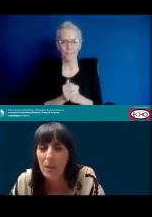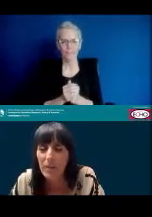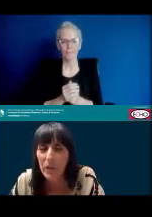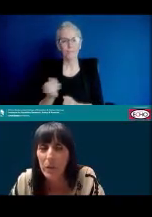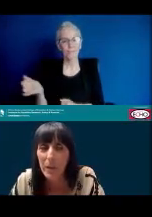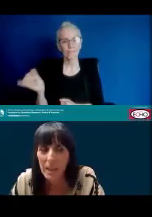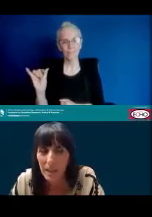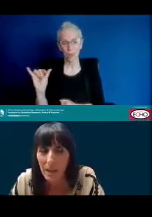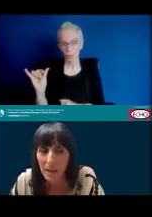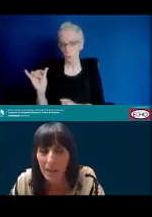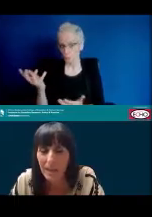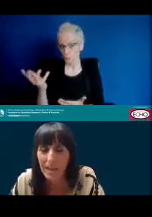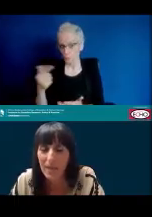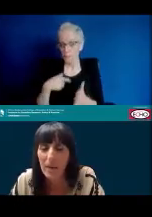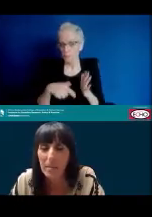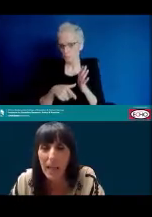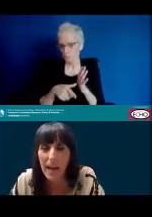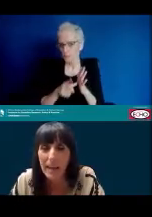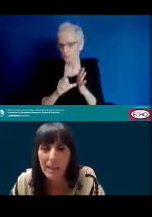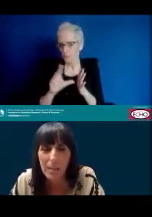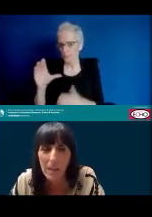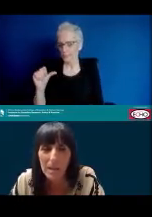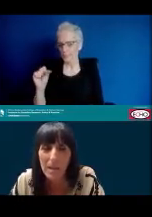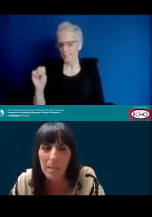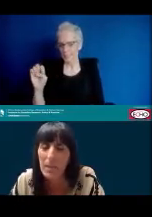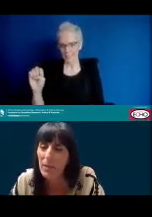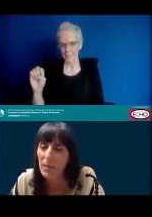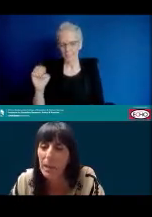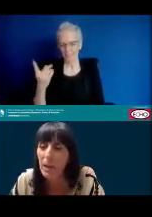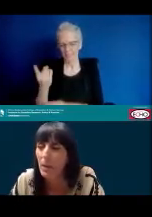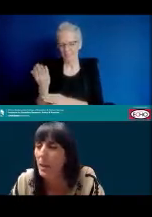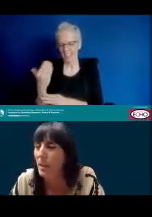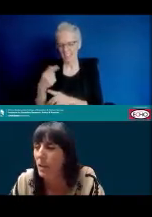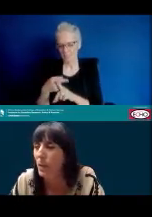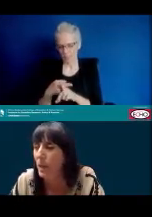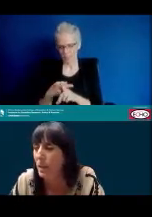reviewing the case from last month, before we go into our